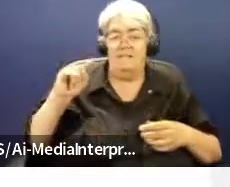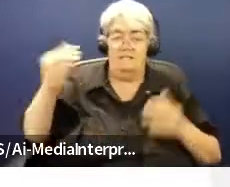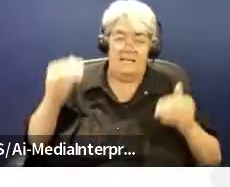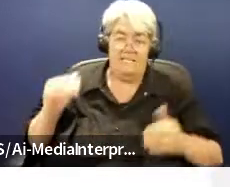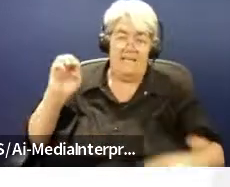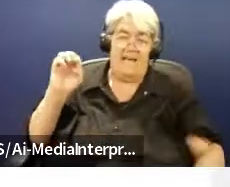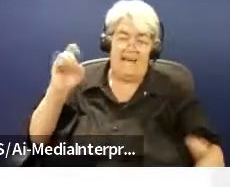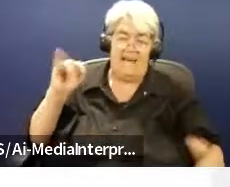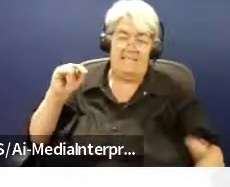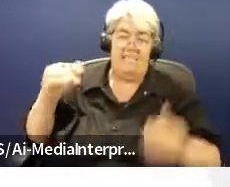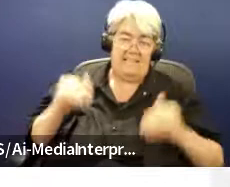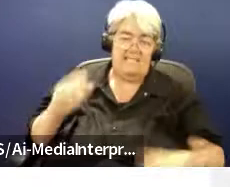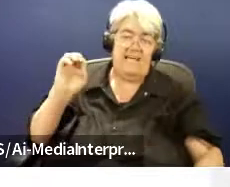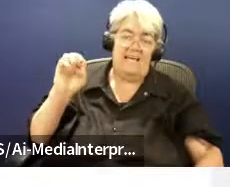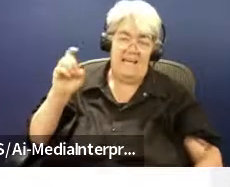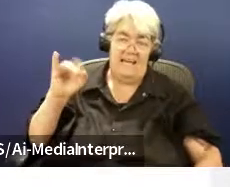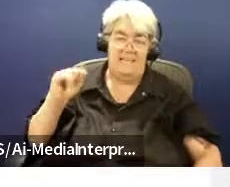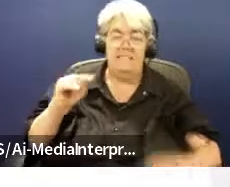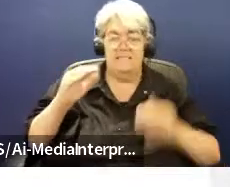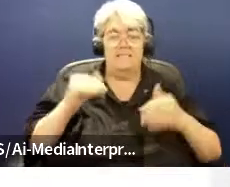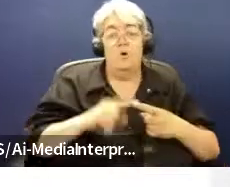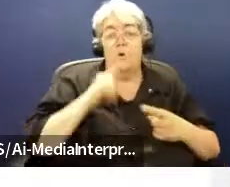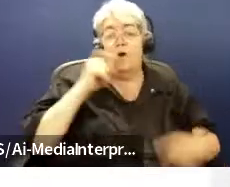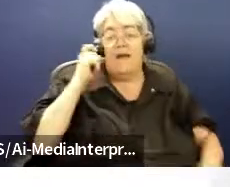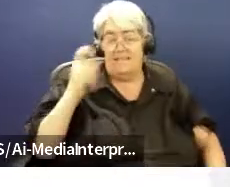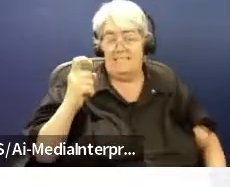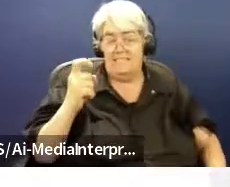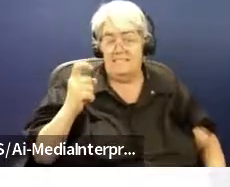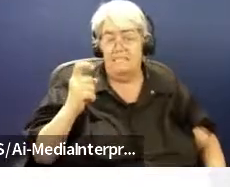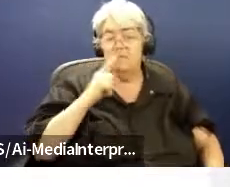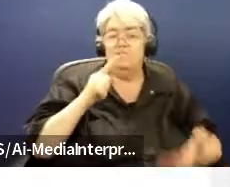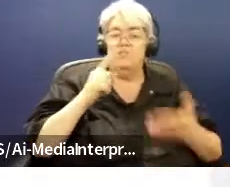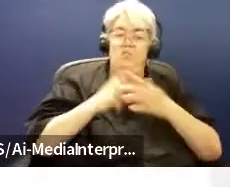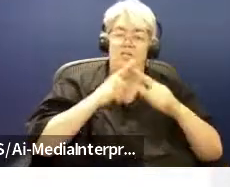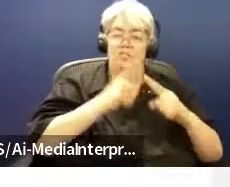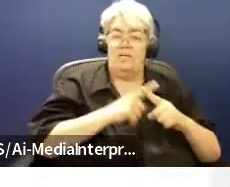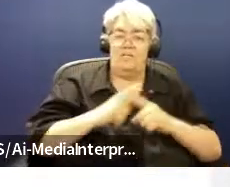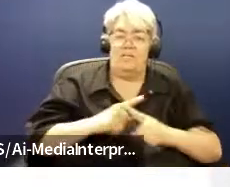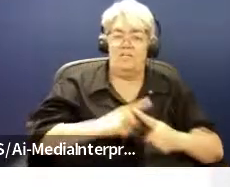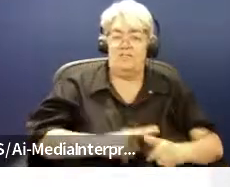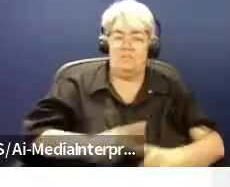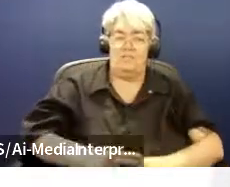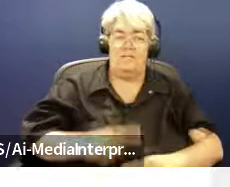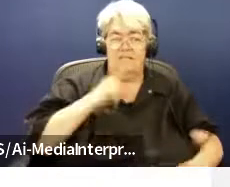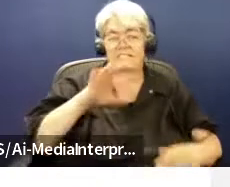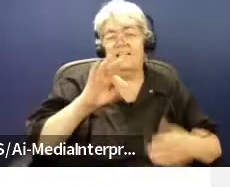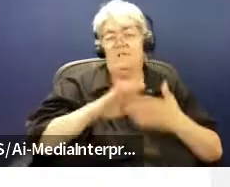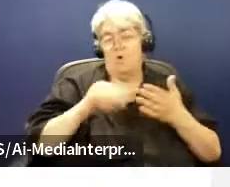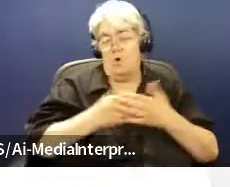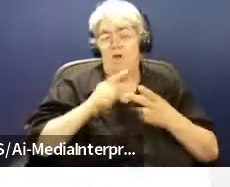Job title edit, organization edit. MATT HACKETT: I can skip to all of the edit boxes that are on this page.